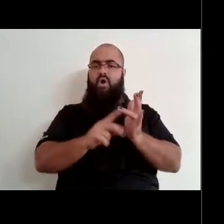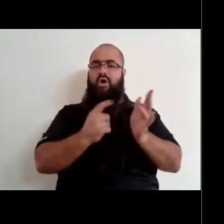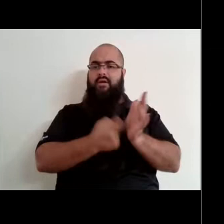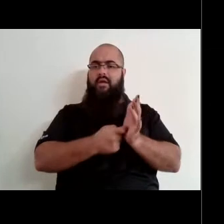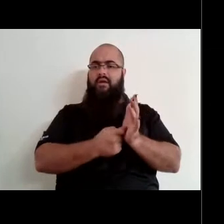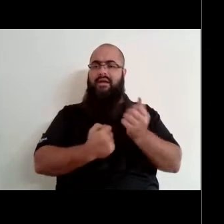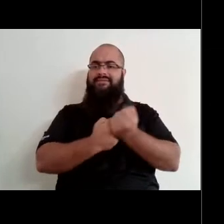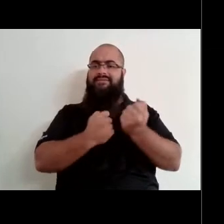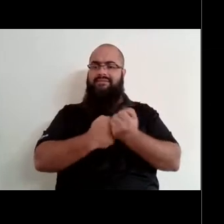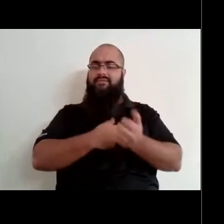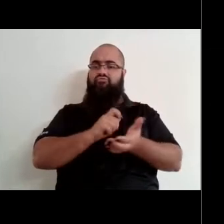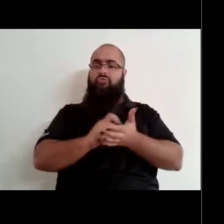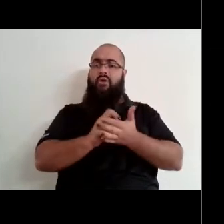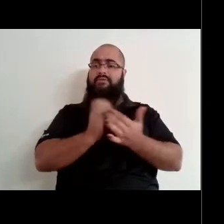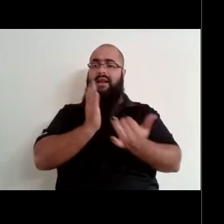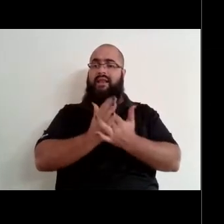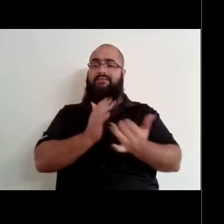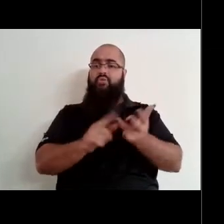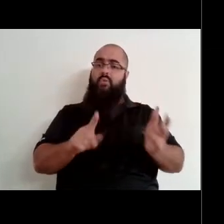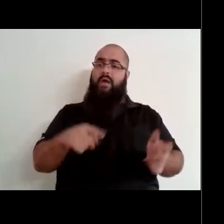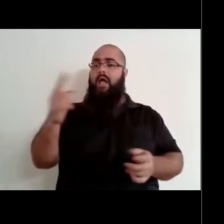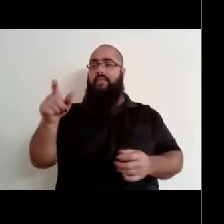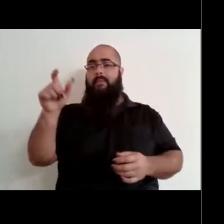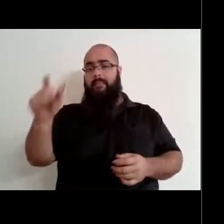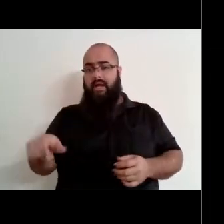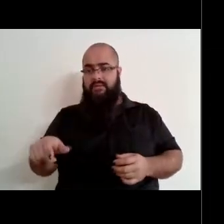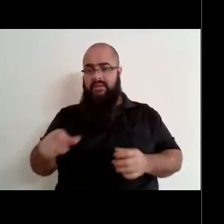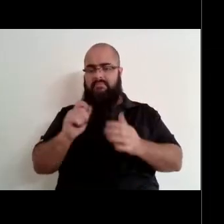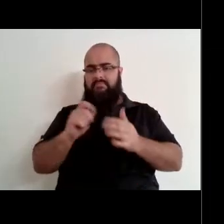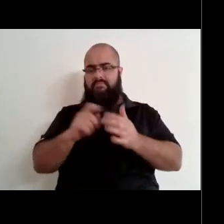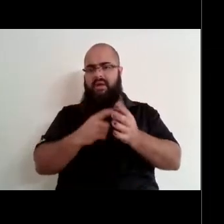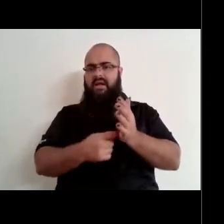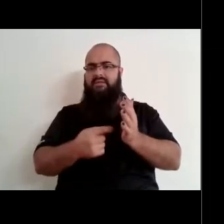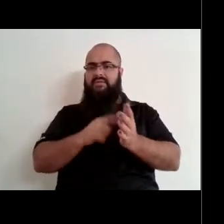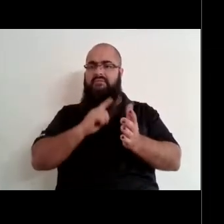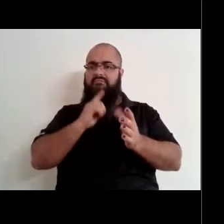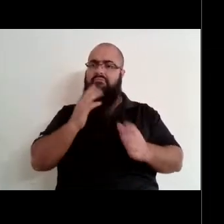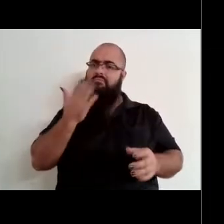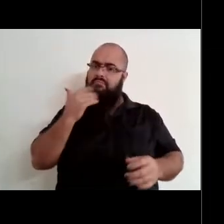Where there are risk concerns issues, we would dig down with the client in terms of